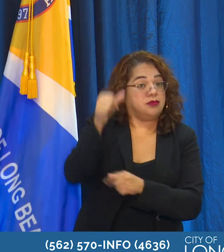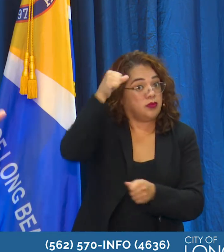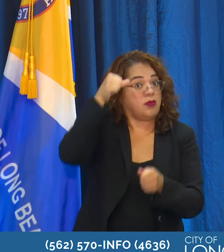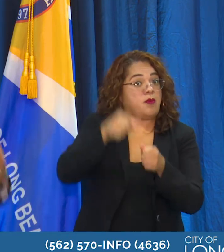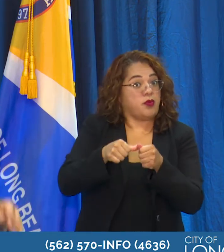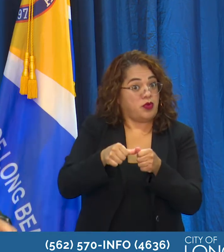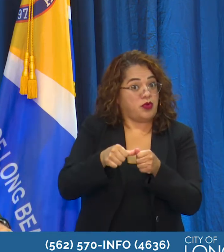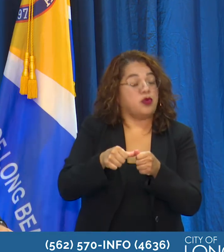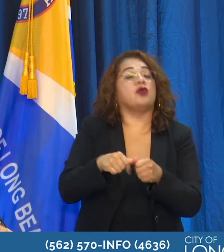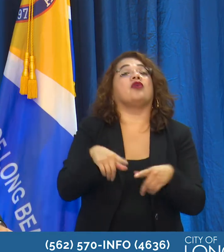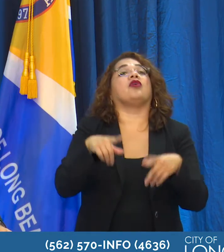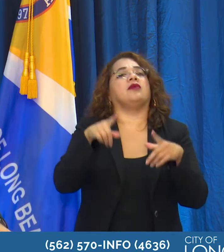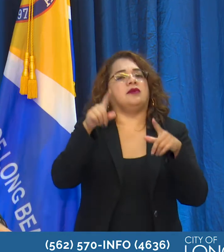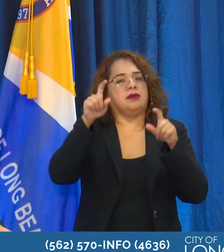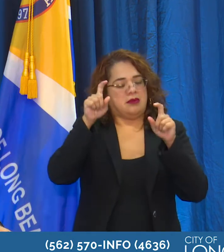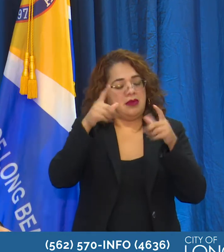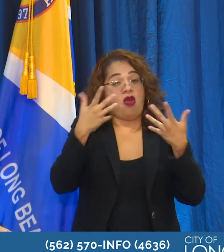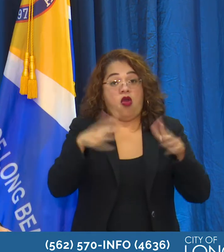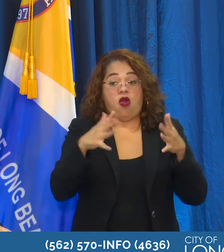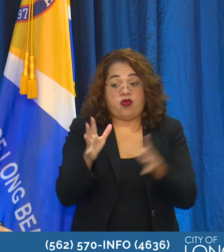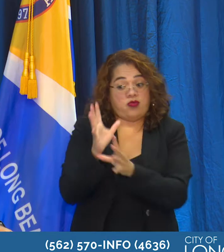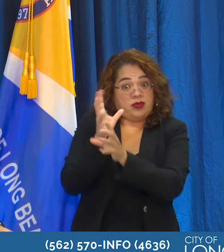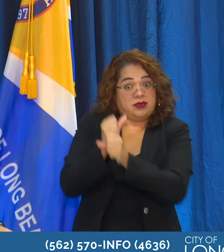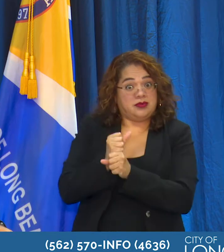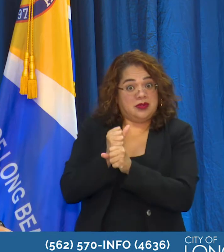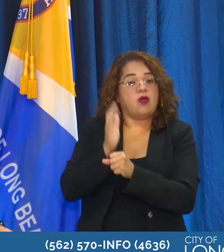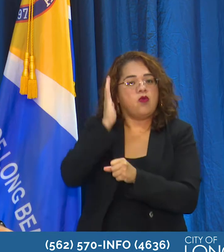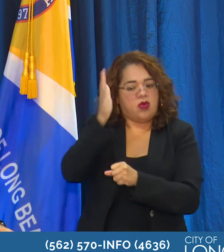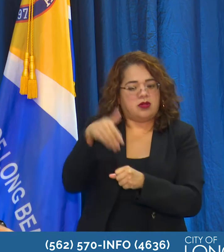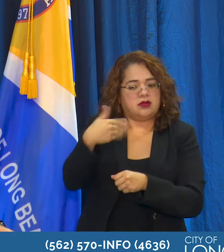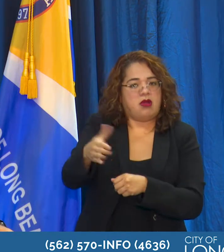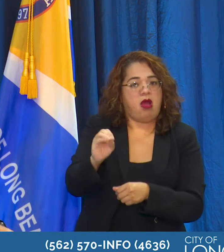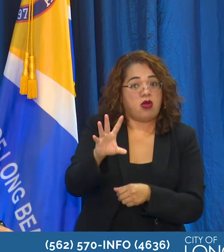we encourage folks to register to vote of course, but if you are not, please when you